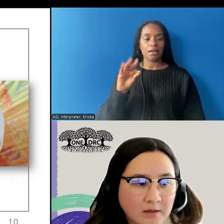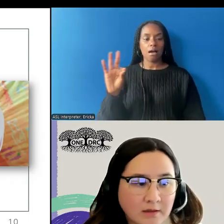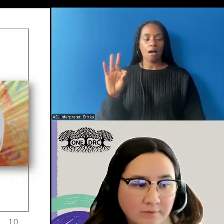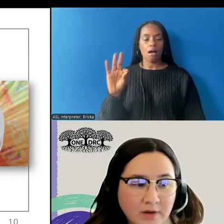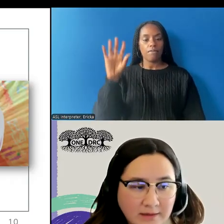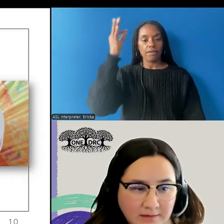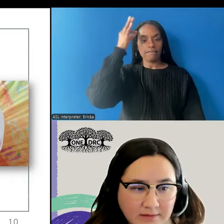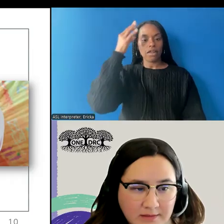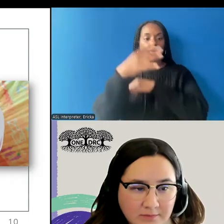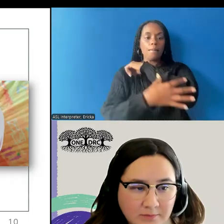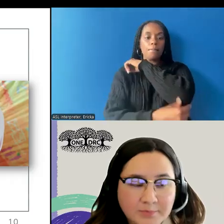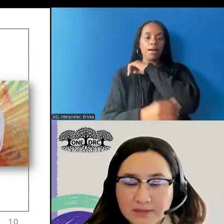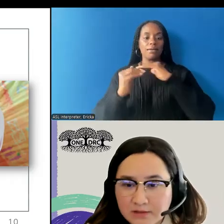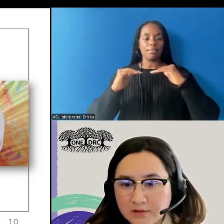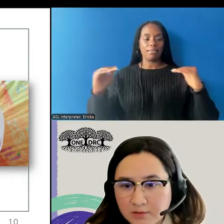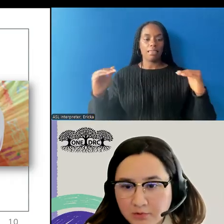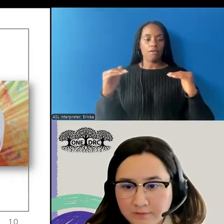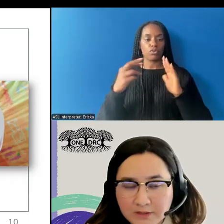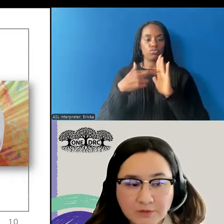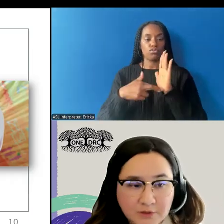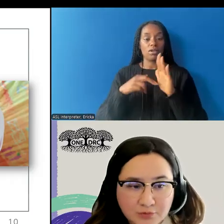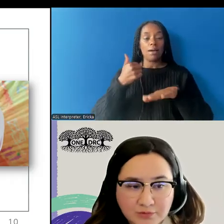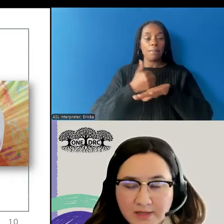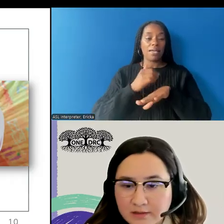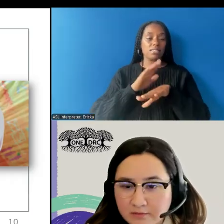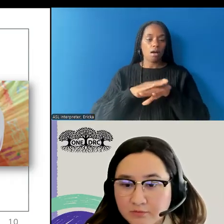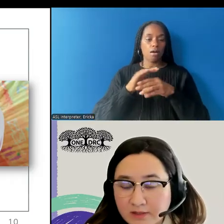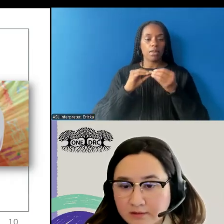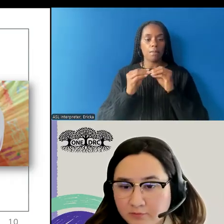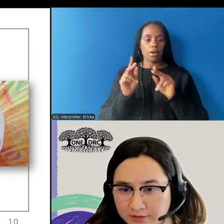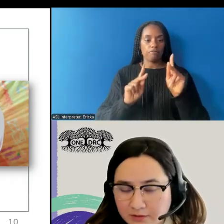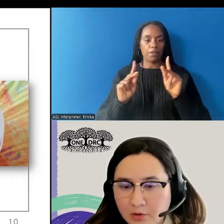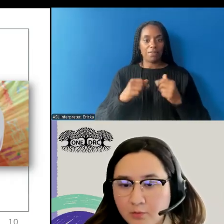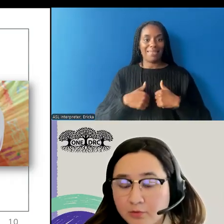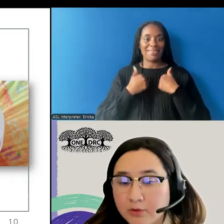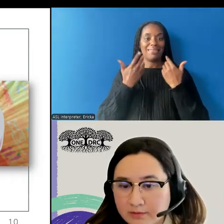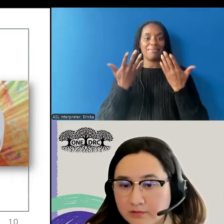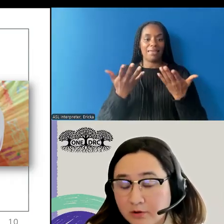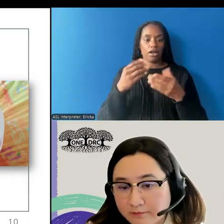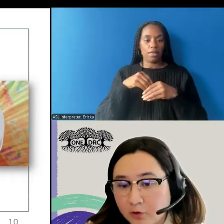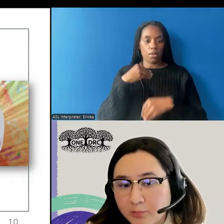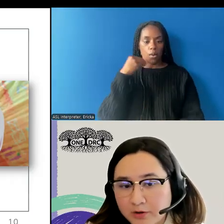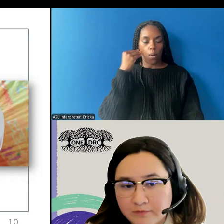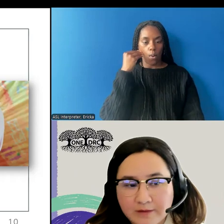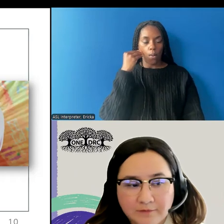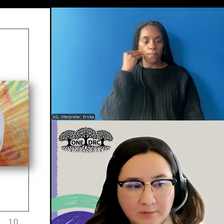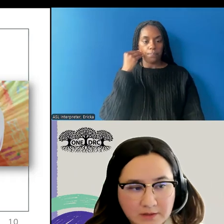level guidelines based on the number of individuals that that live within the home or that form part of that family.